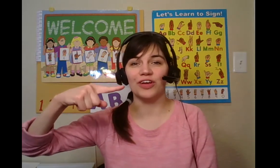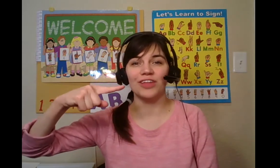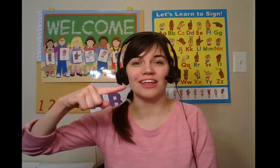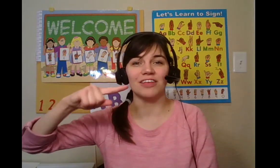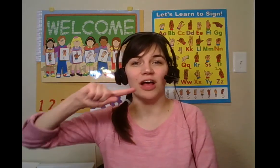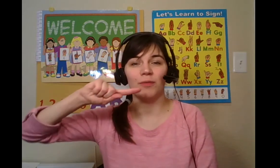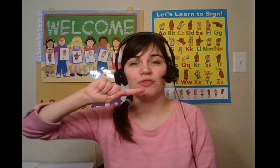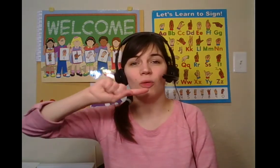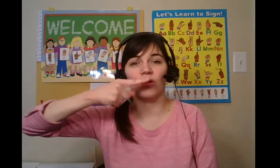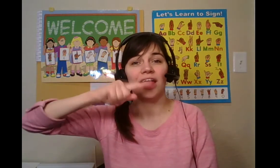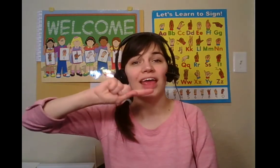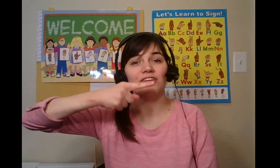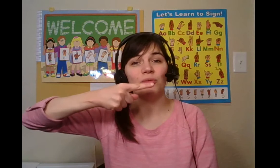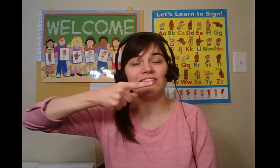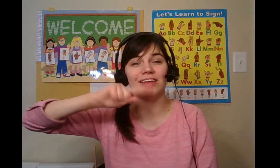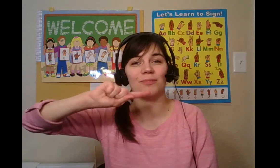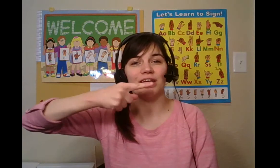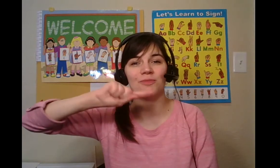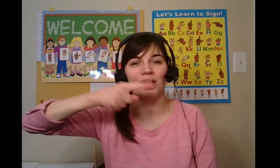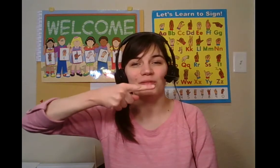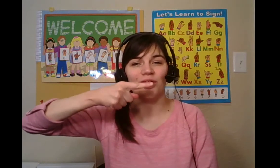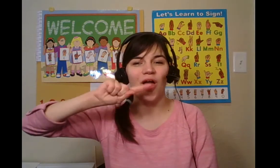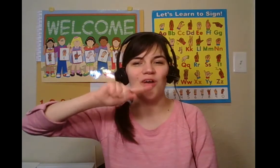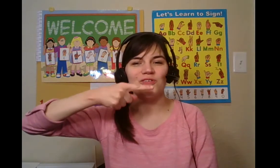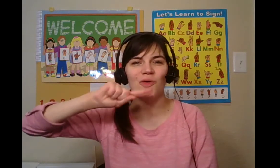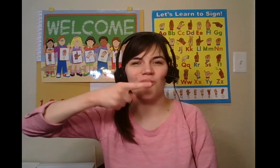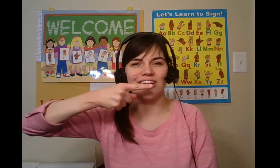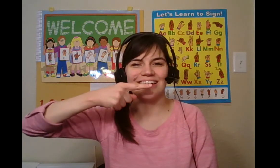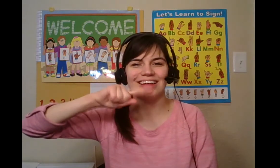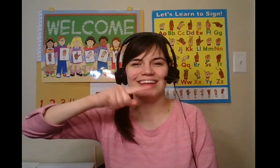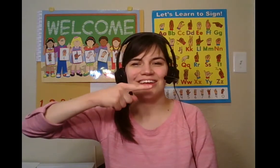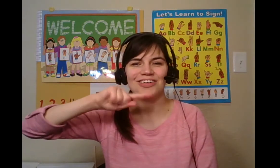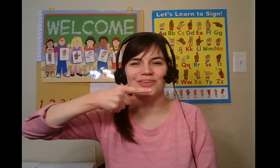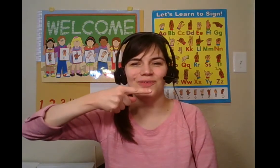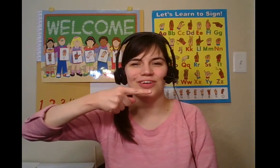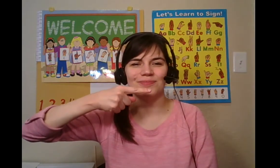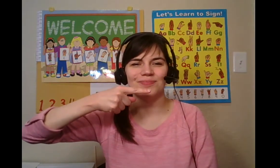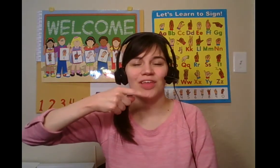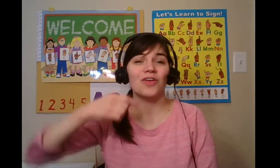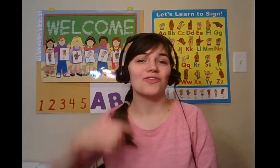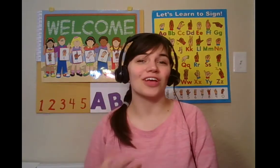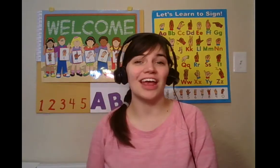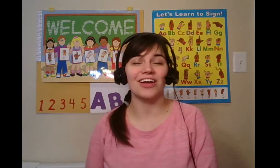like it's a cob of corn and twist it by your mouth: corn. Corn. For carrots,